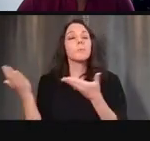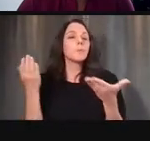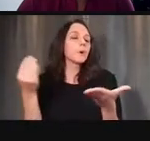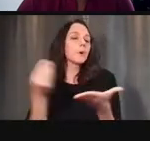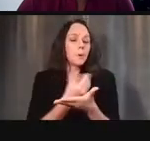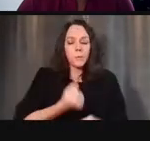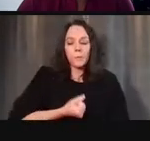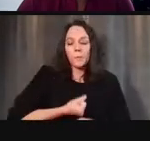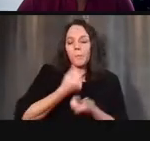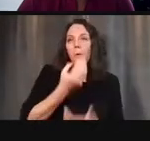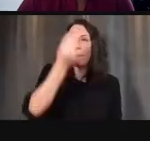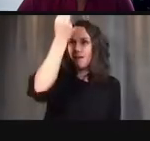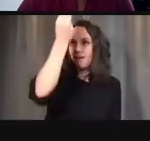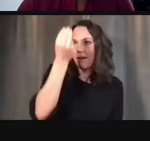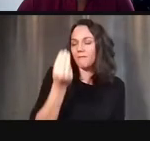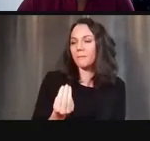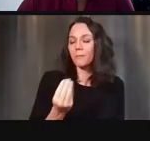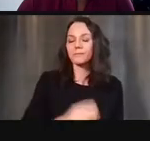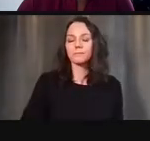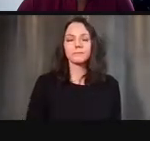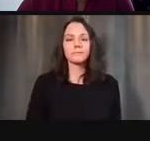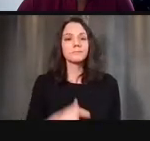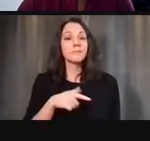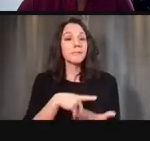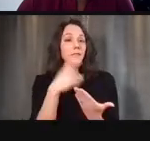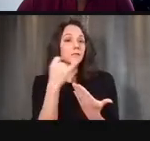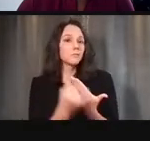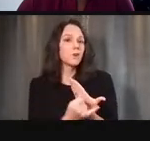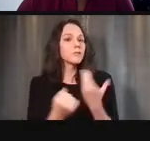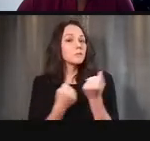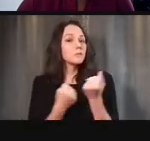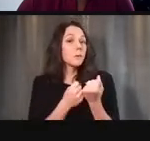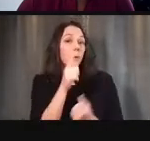This project is supported by Philadelphia Contemporary and sustained